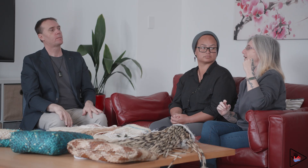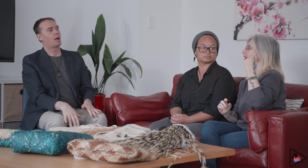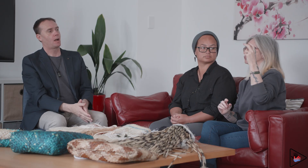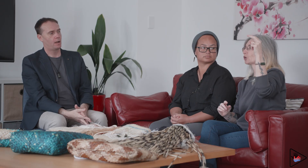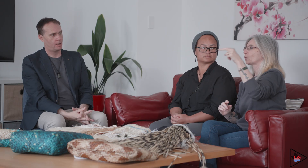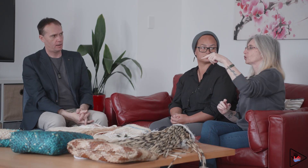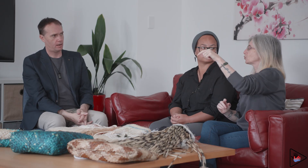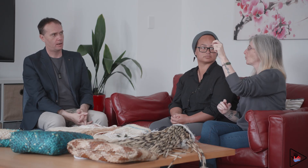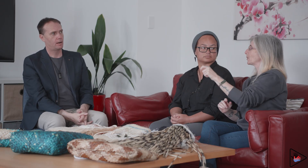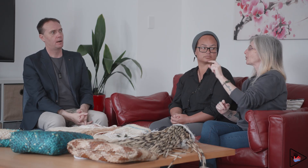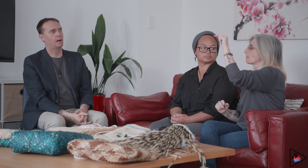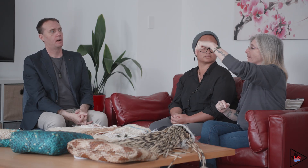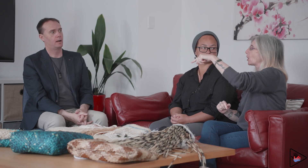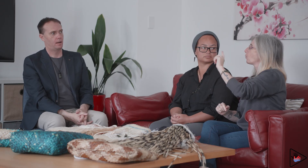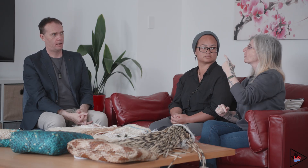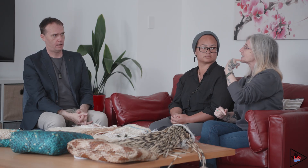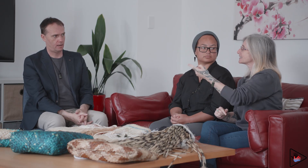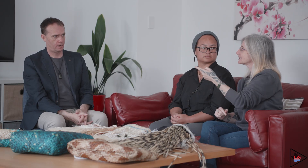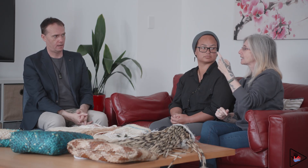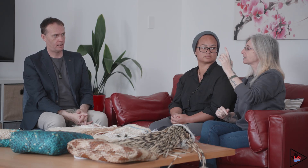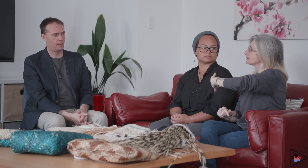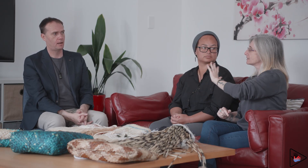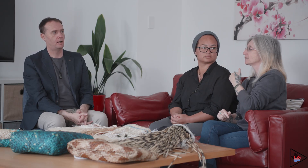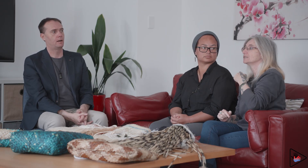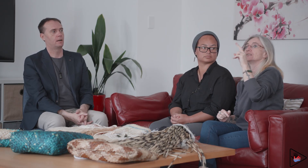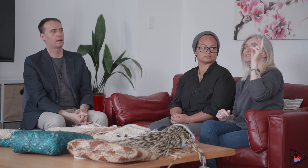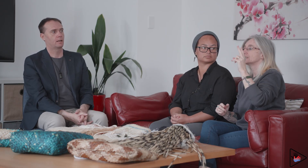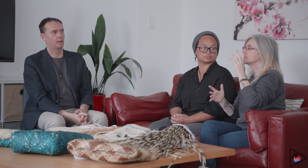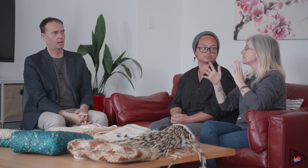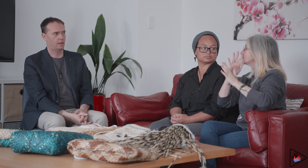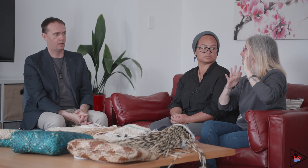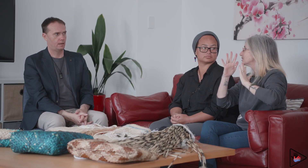we had an interpreter. So the interpreter was standing halfway, looking at both sides, and so I